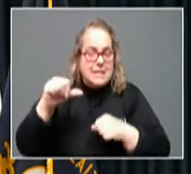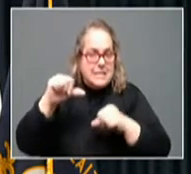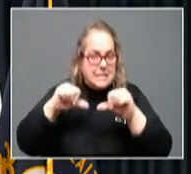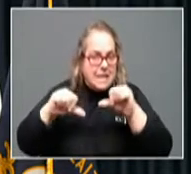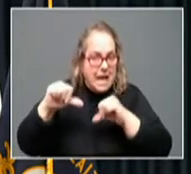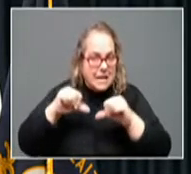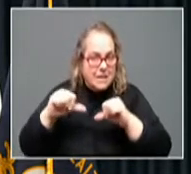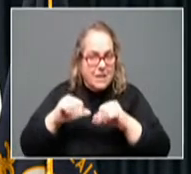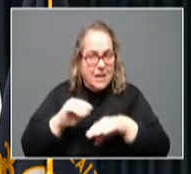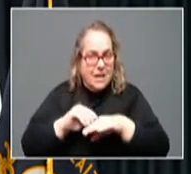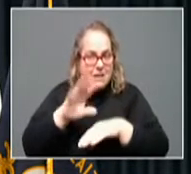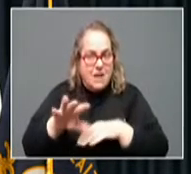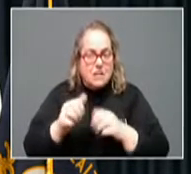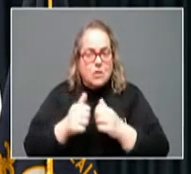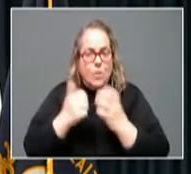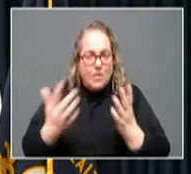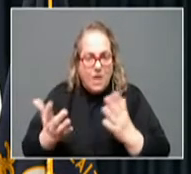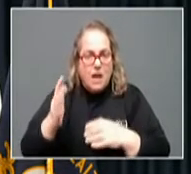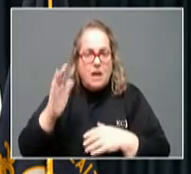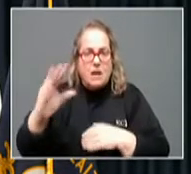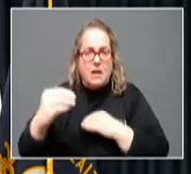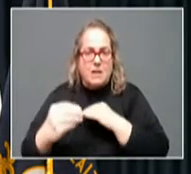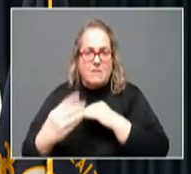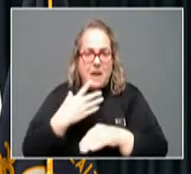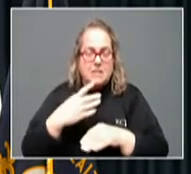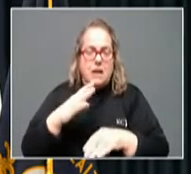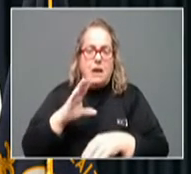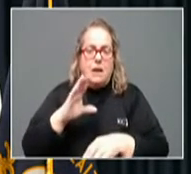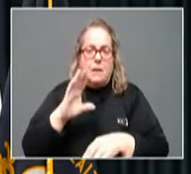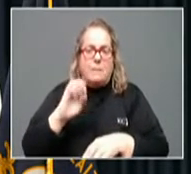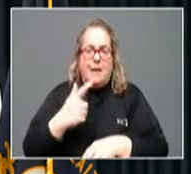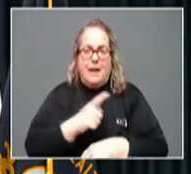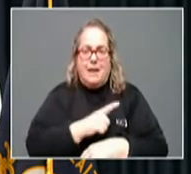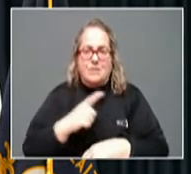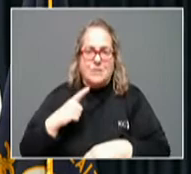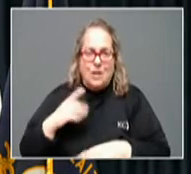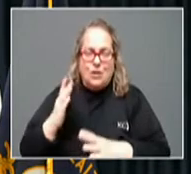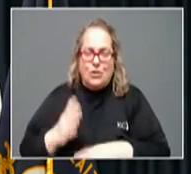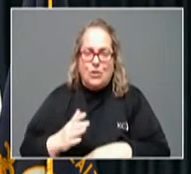their advice being legislated. You know, they could legislate a different